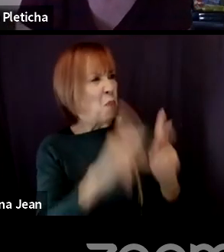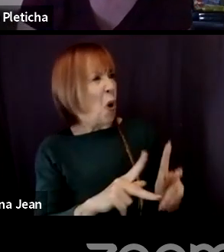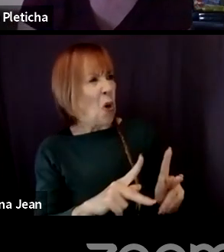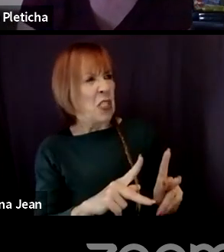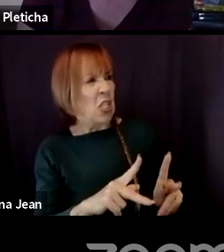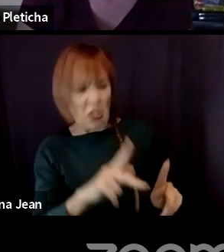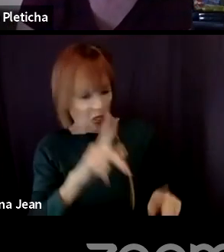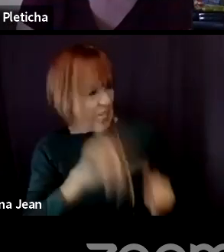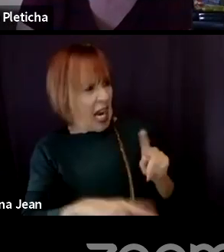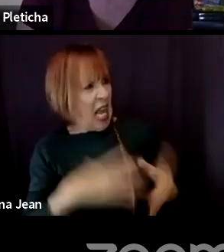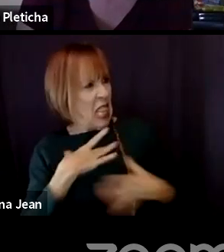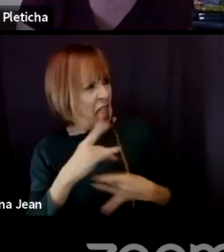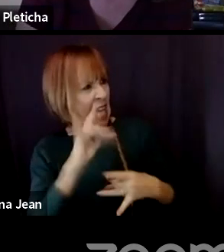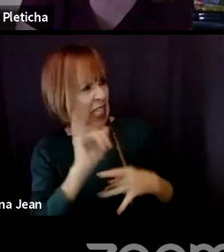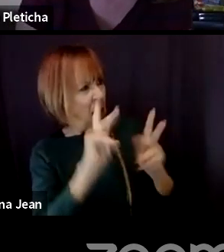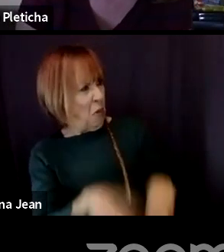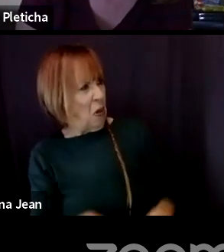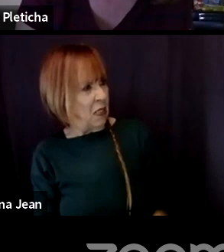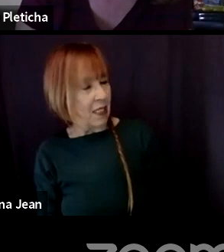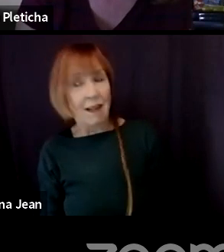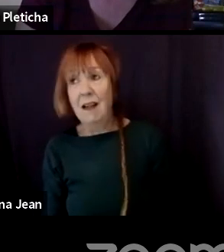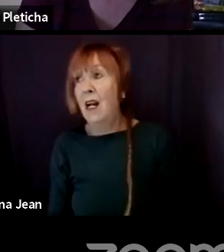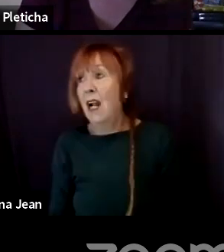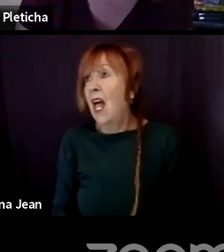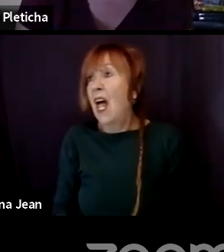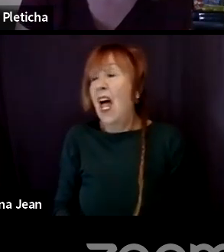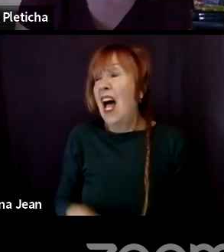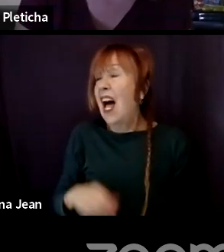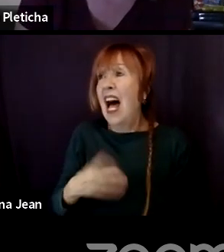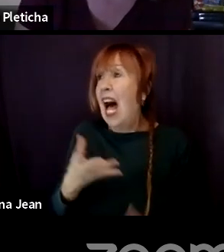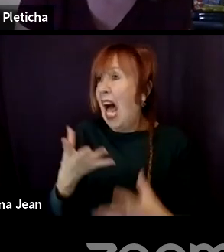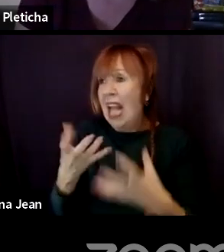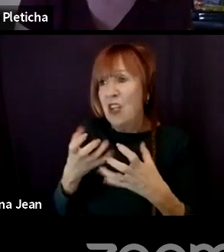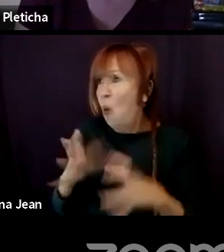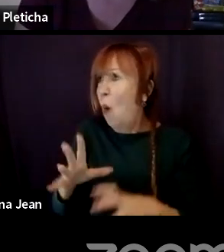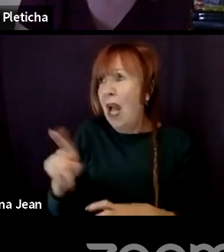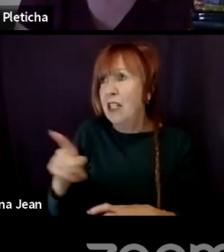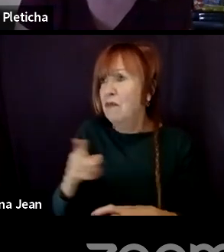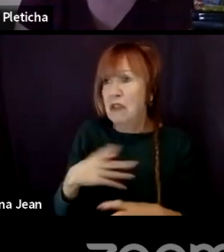'Cause I don't need you to like them, I just need you to understand the motivation, you can little have yourself in them